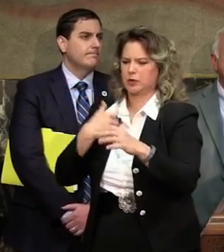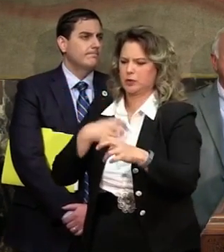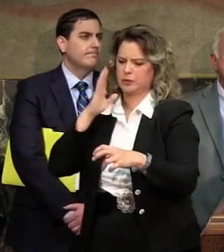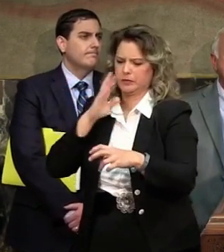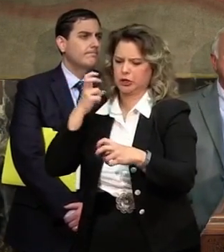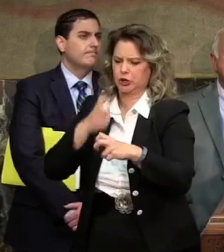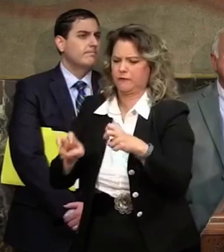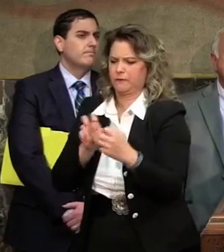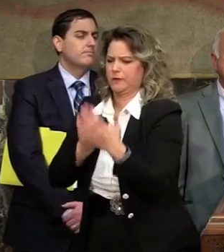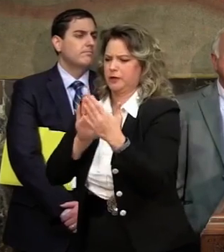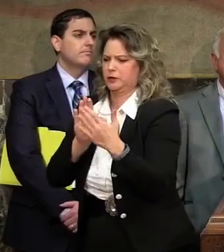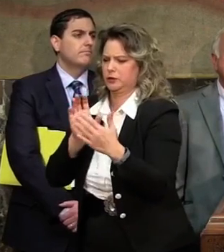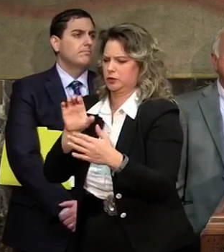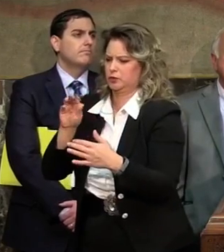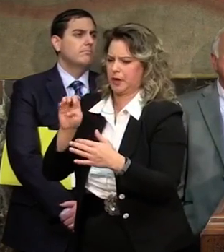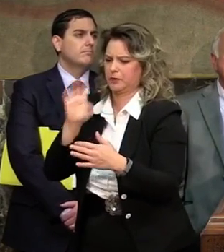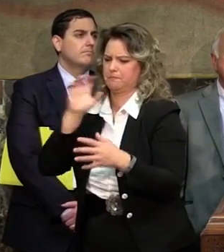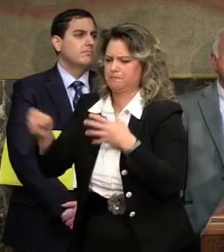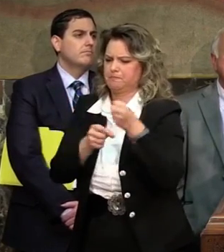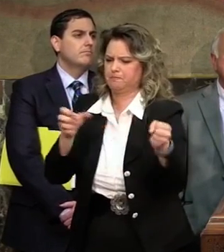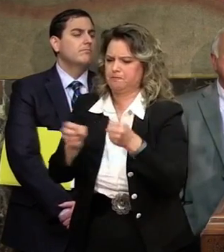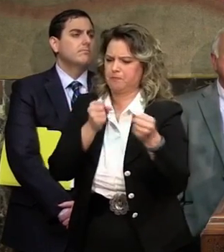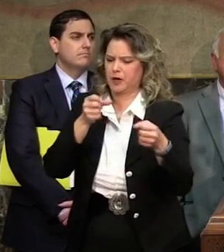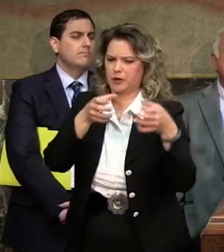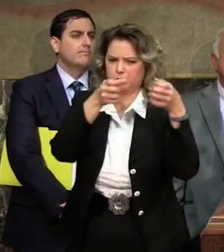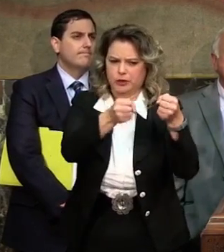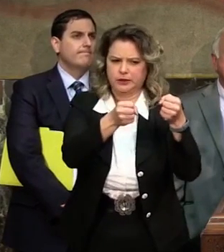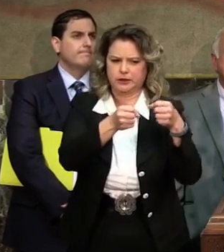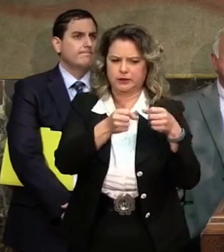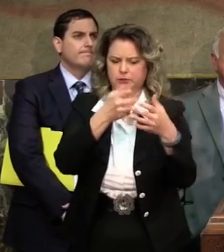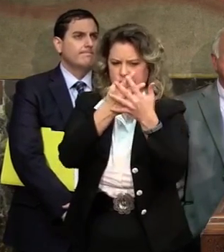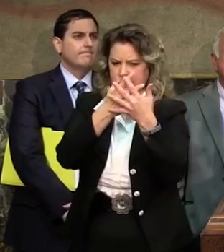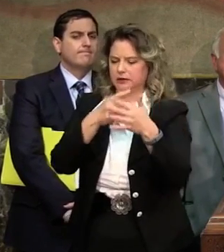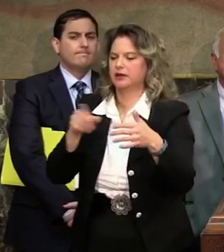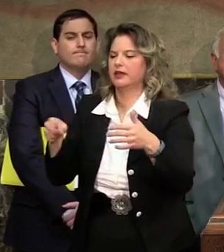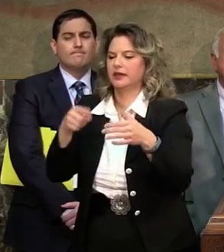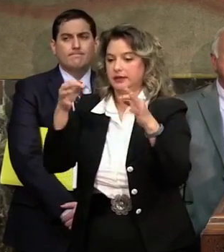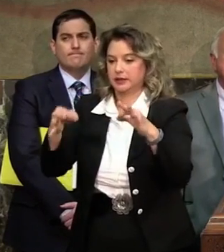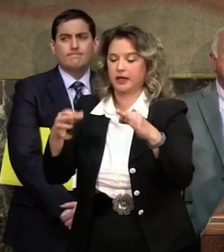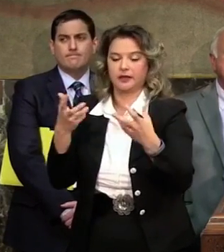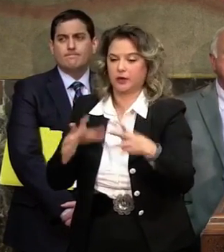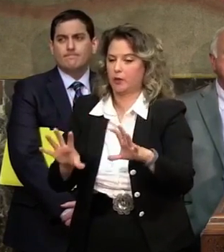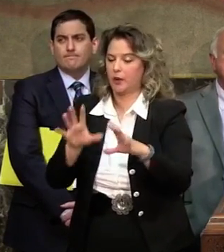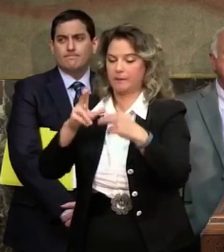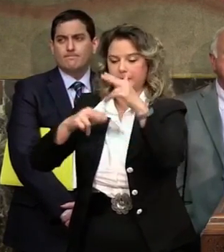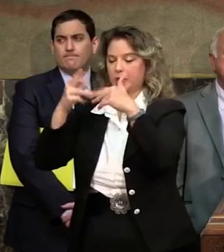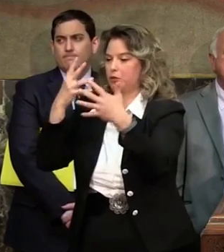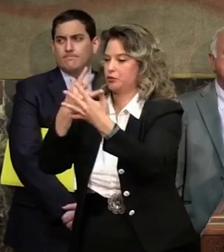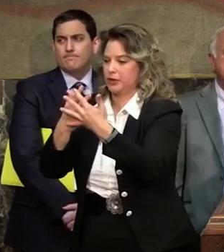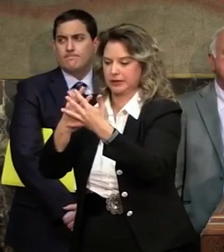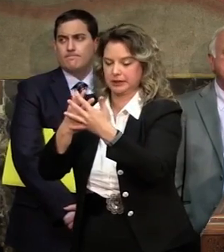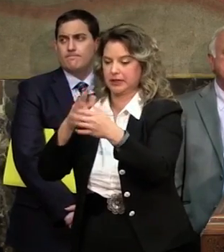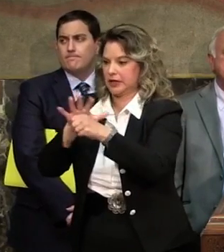it also decided it didn't want to build the prison's to accommodate that prison population and decided rather than do